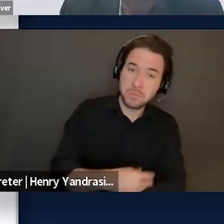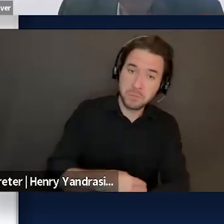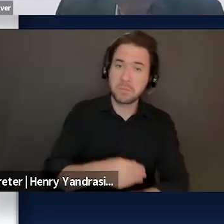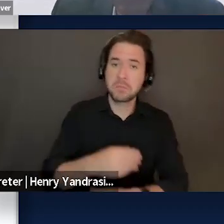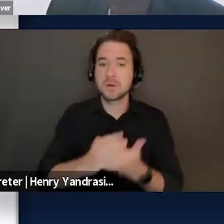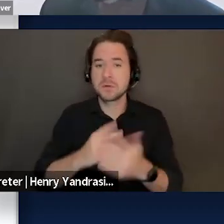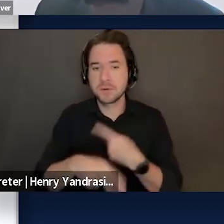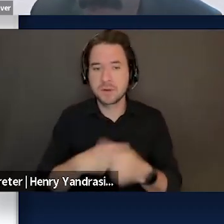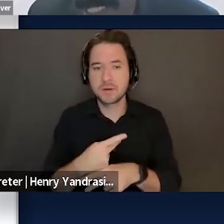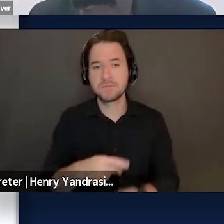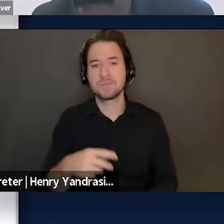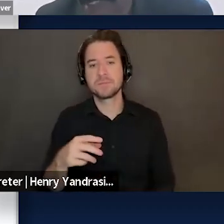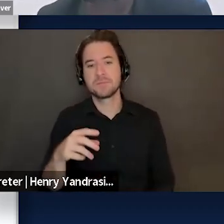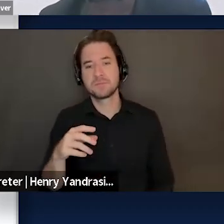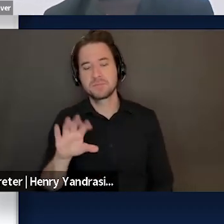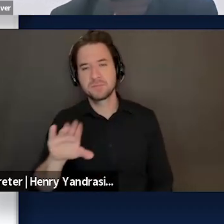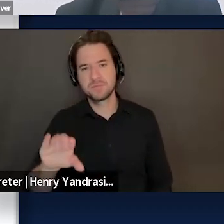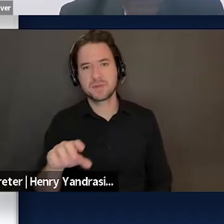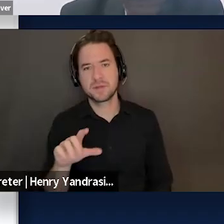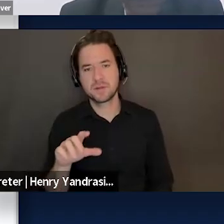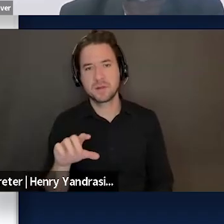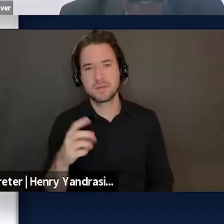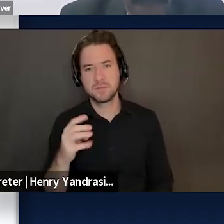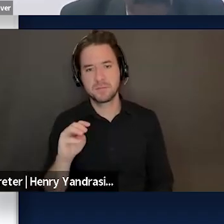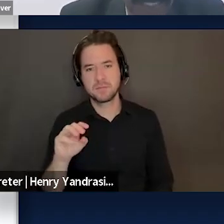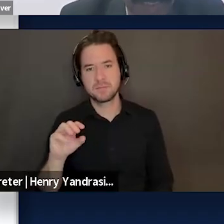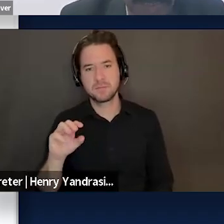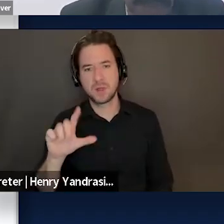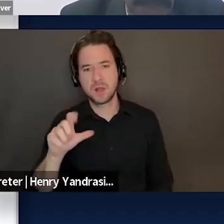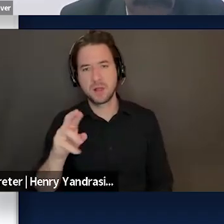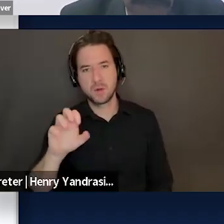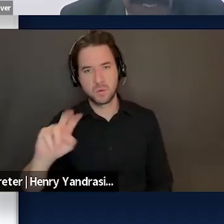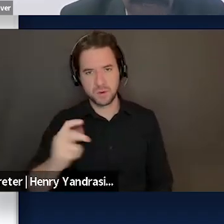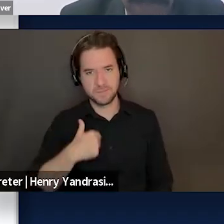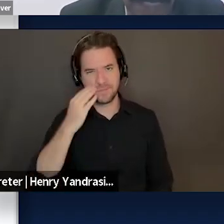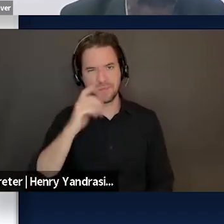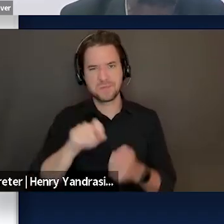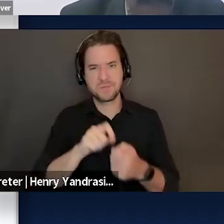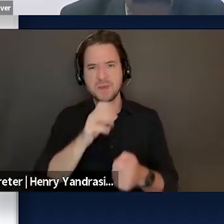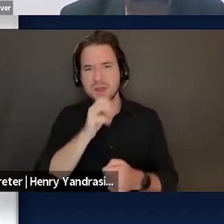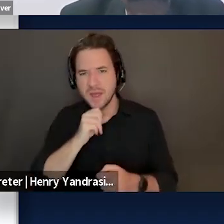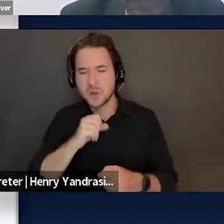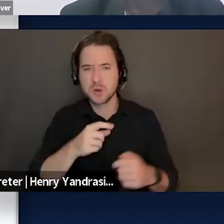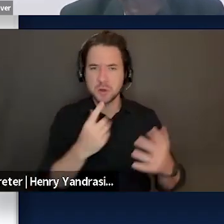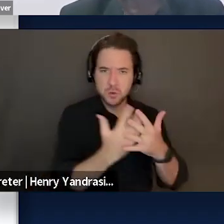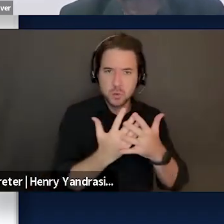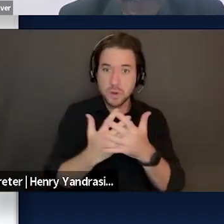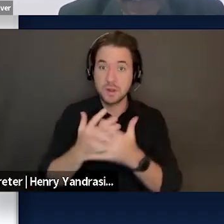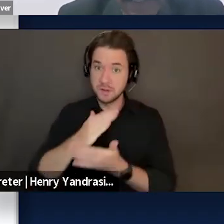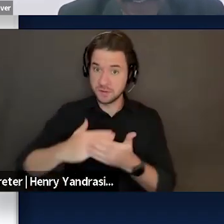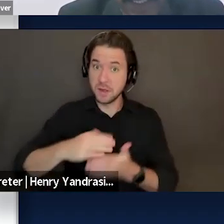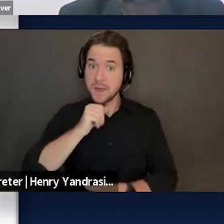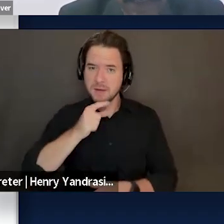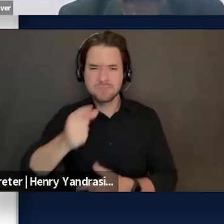I know certain… at certain ages, they do… uh, screenings and certain ages, they stopped doing screening.